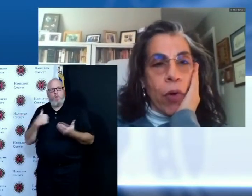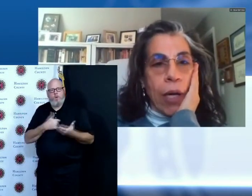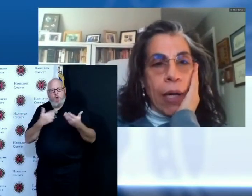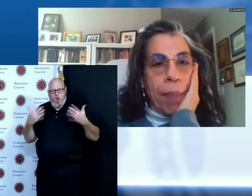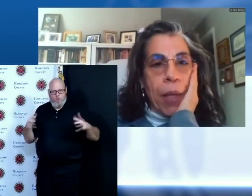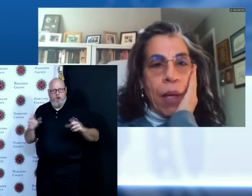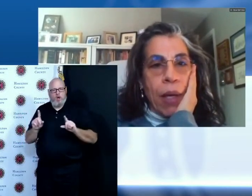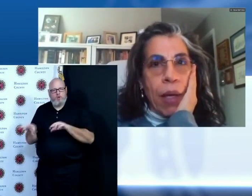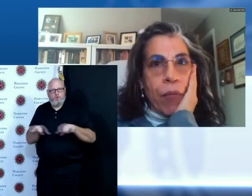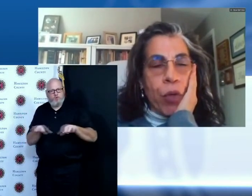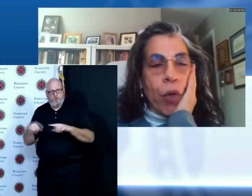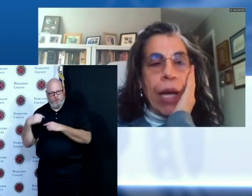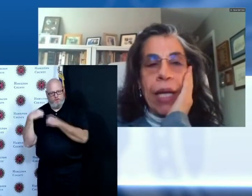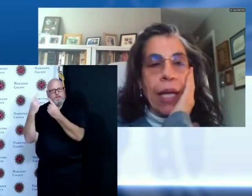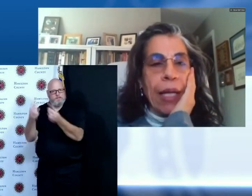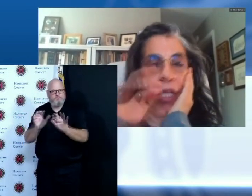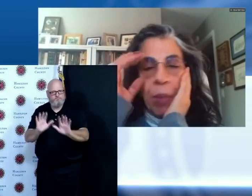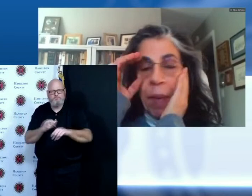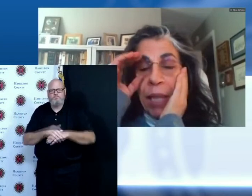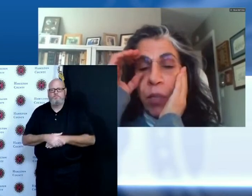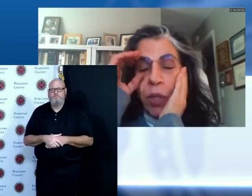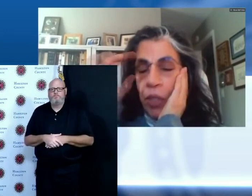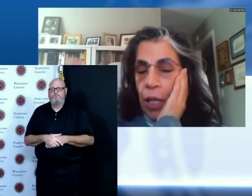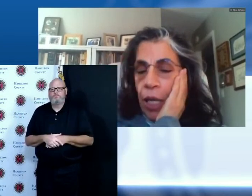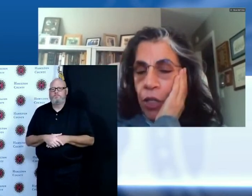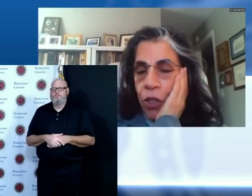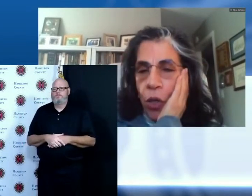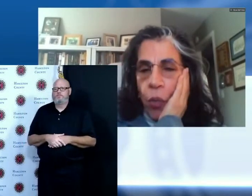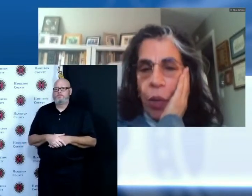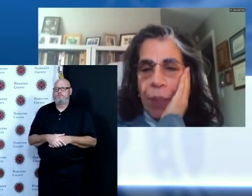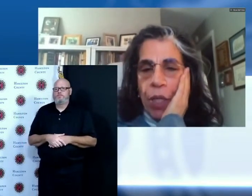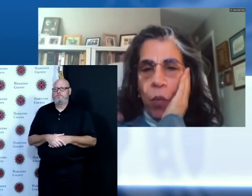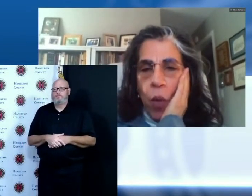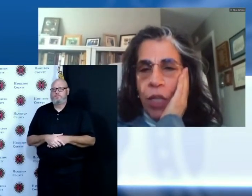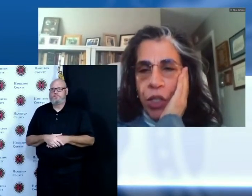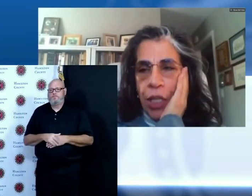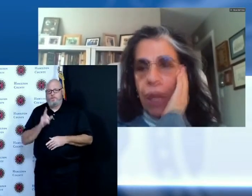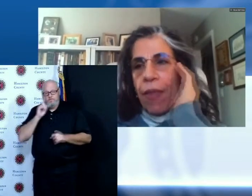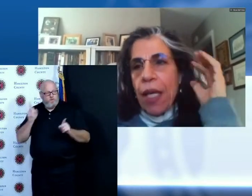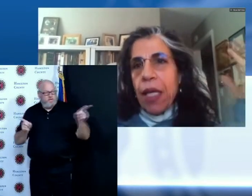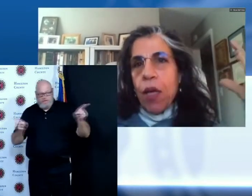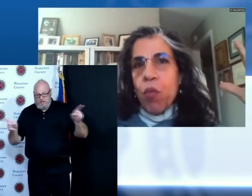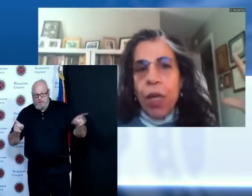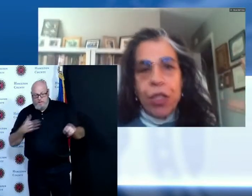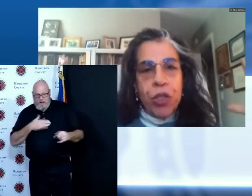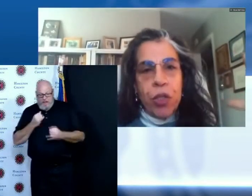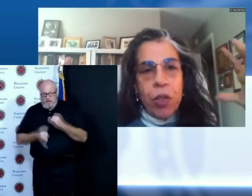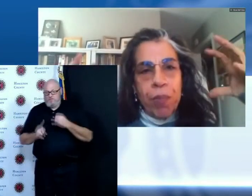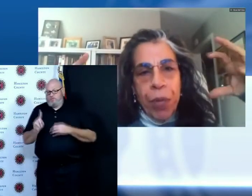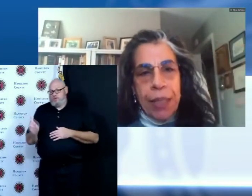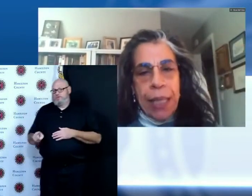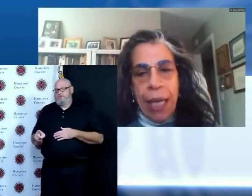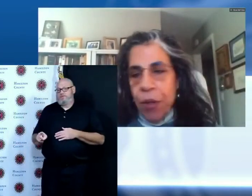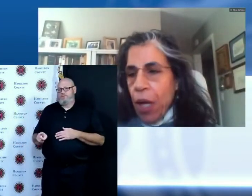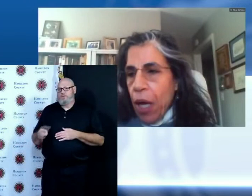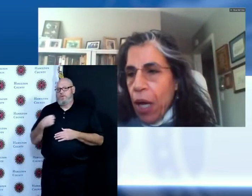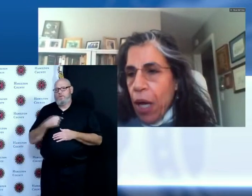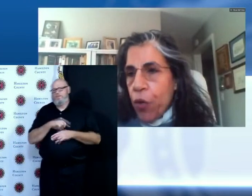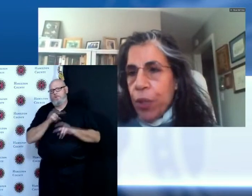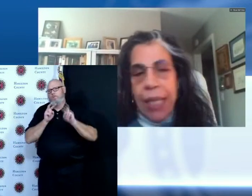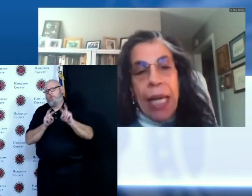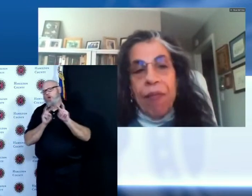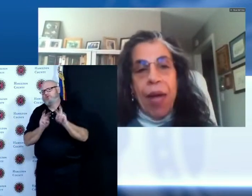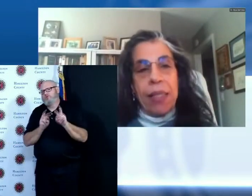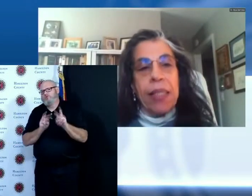that also people are still in need unemployment is still too high people are still in terms of their